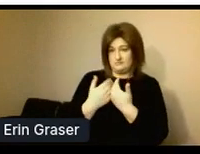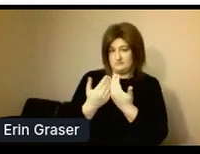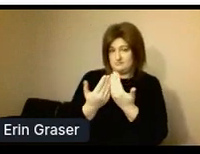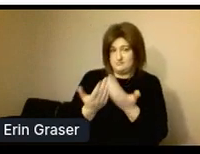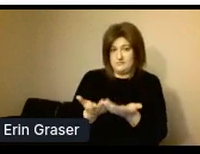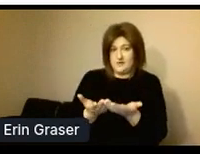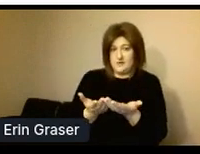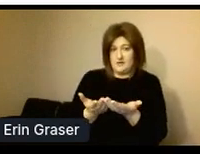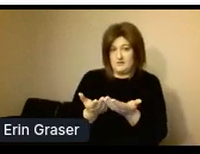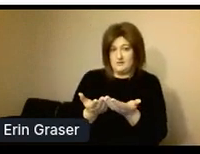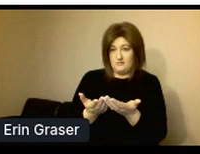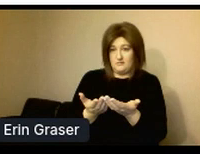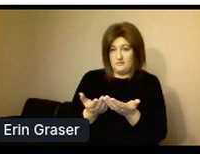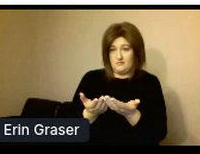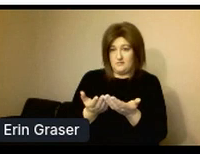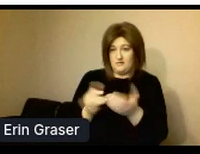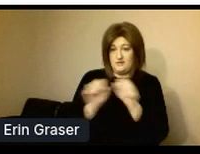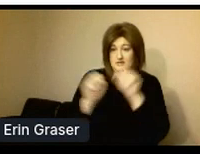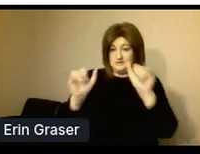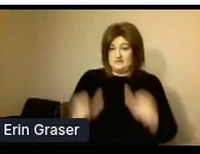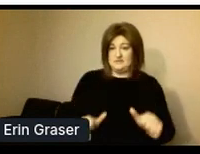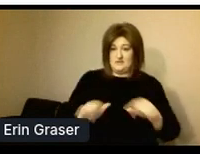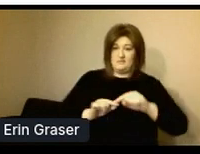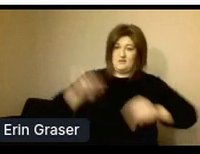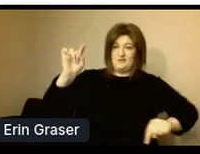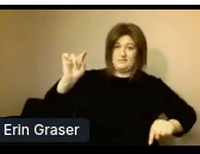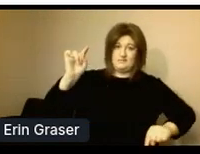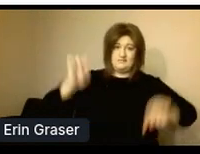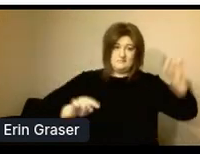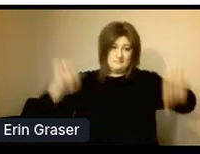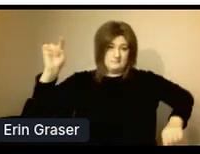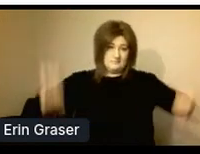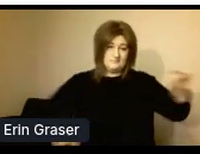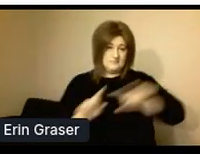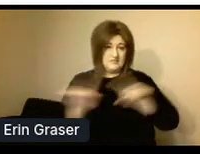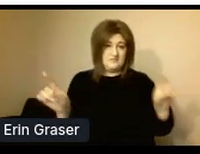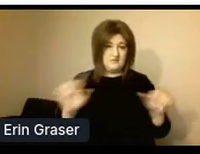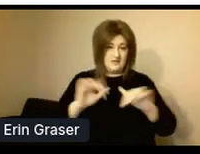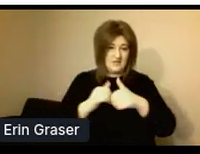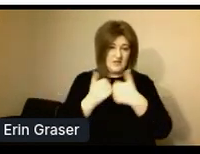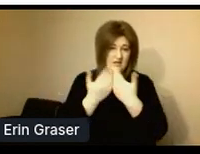How do we close systemic disparities, close the gaps on systemic disparities,